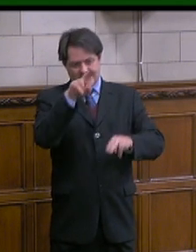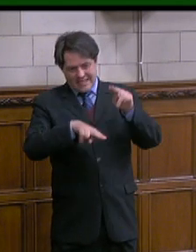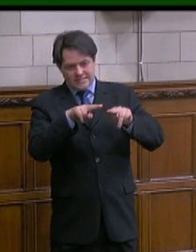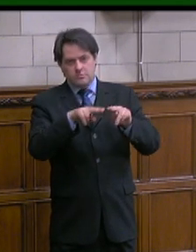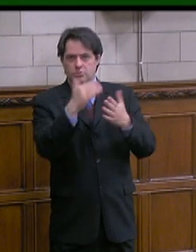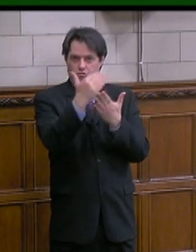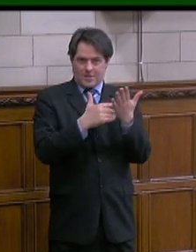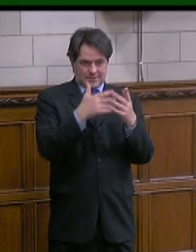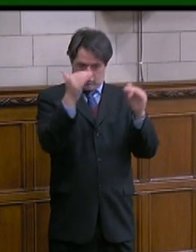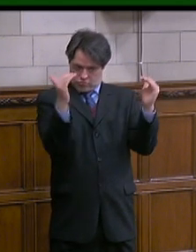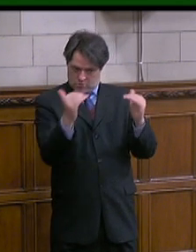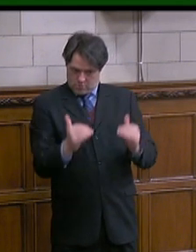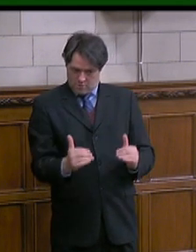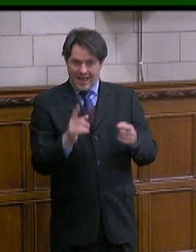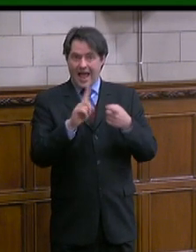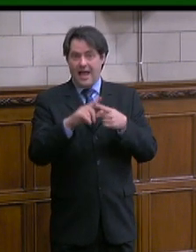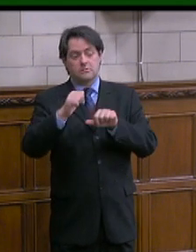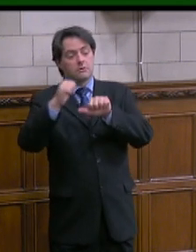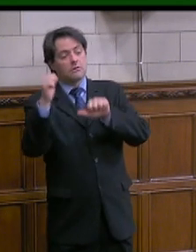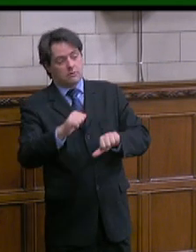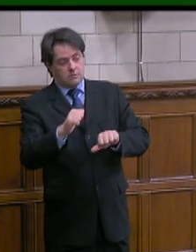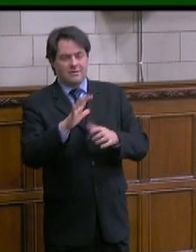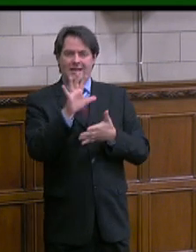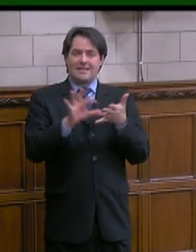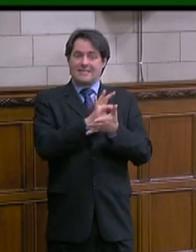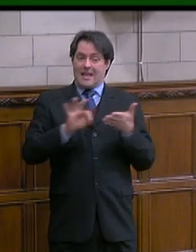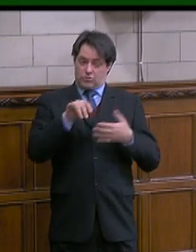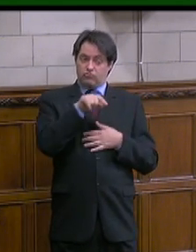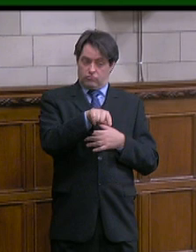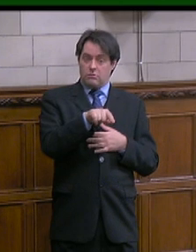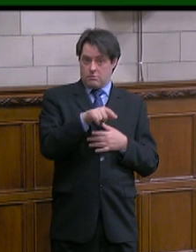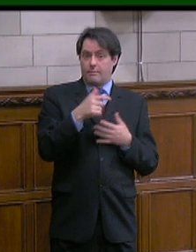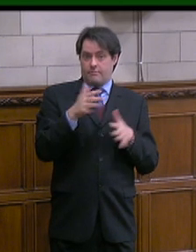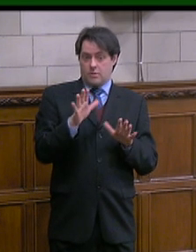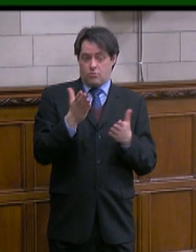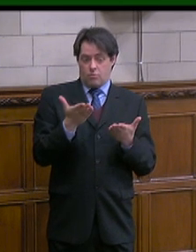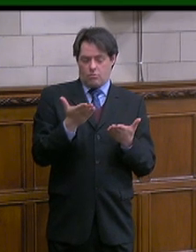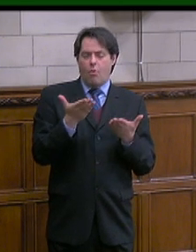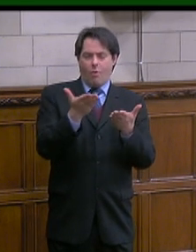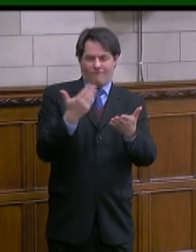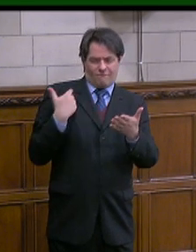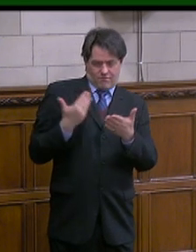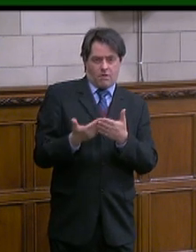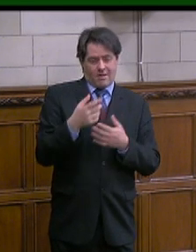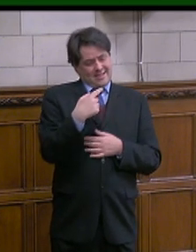Signature, were it to be the awarding organisation that offered the qualification, would need